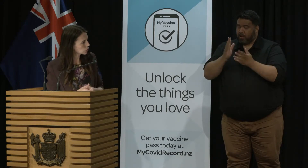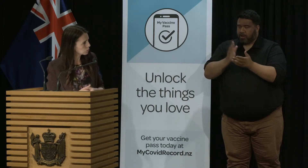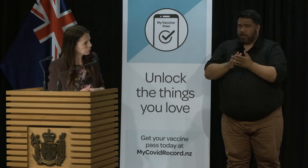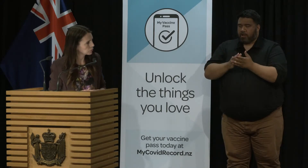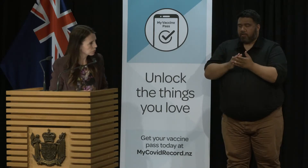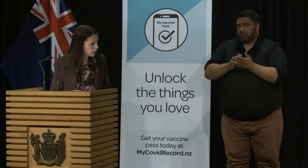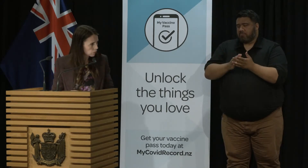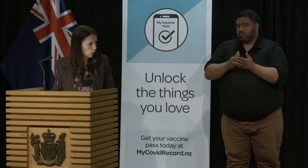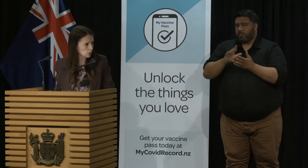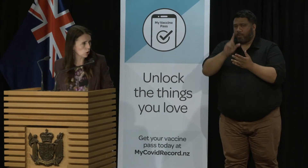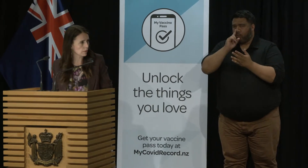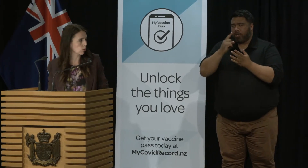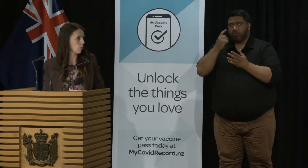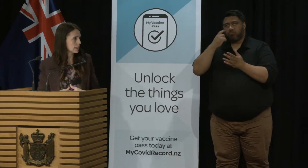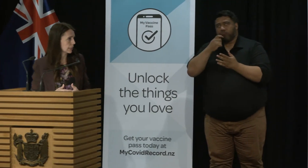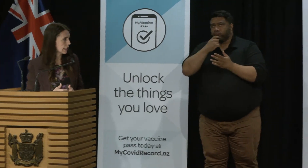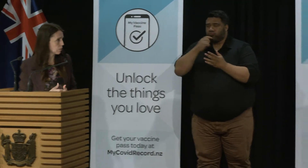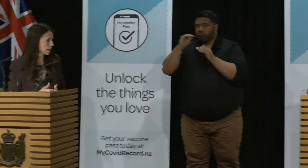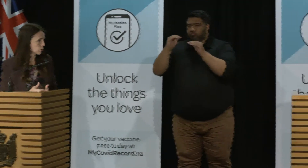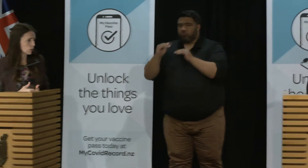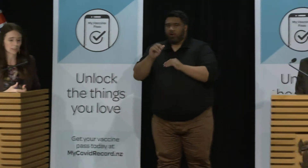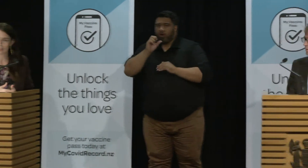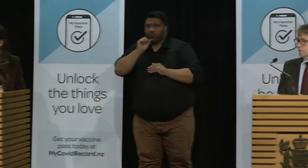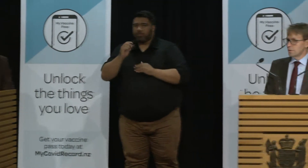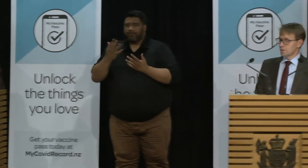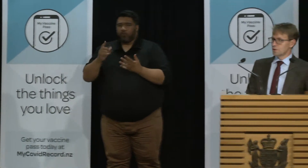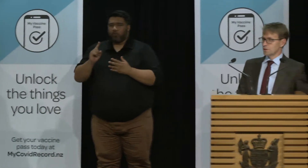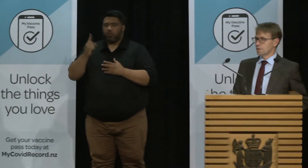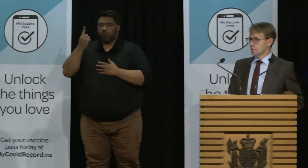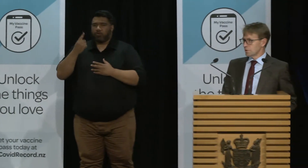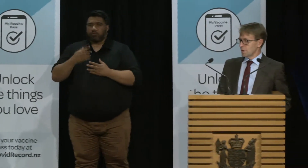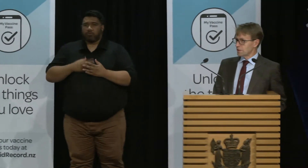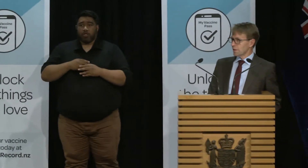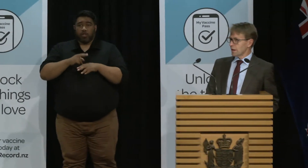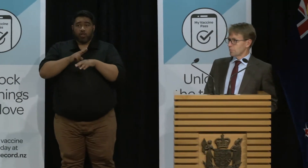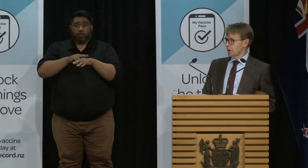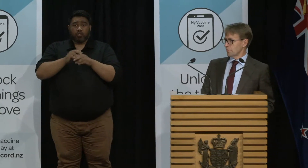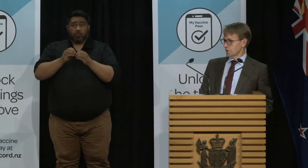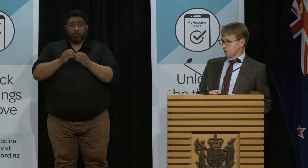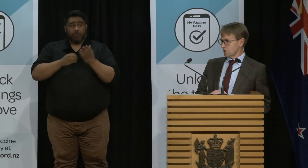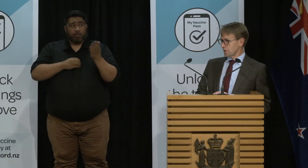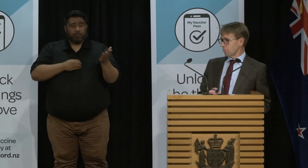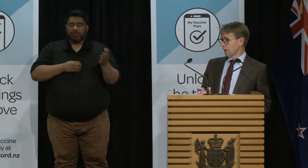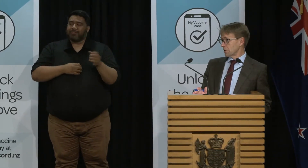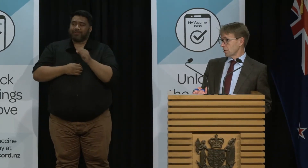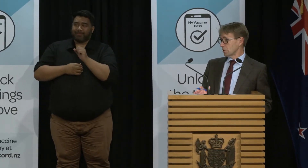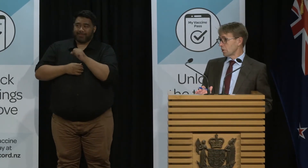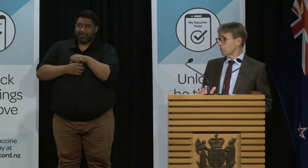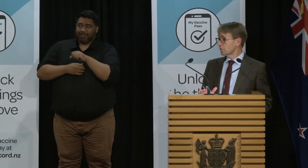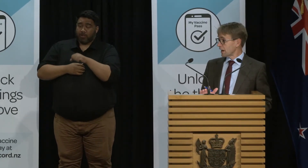really positive. I think we would really want to see that really get better. Perhaps, Dr